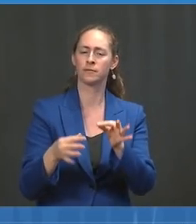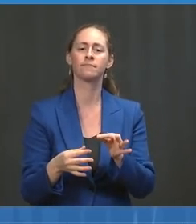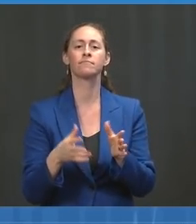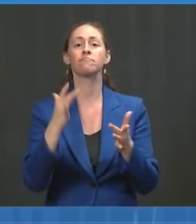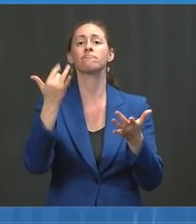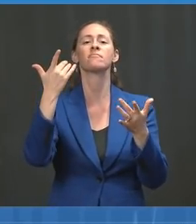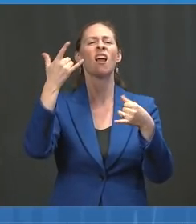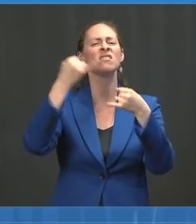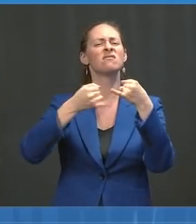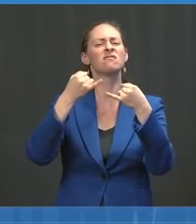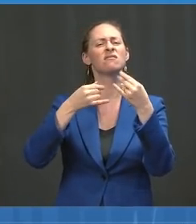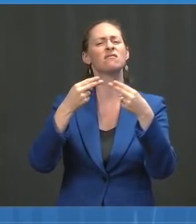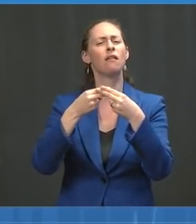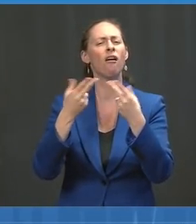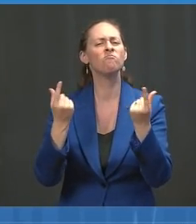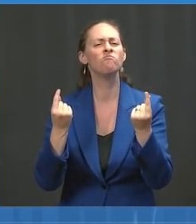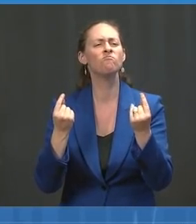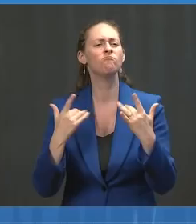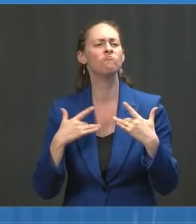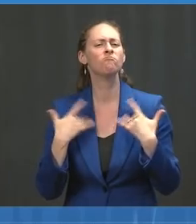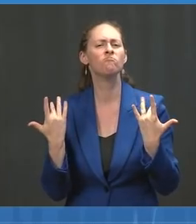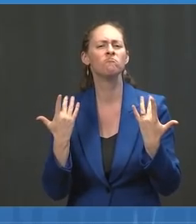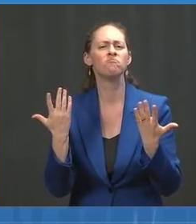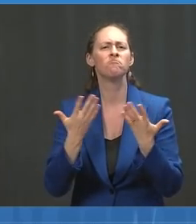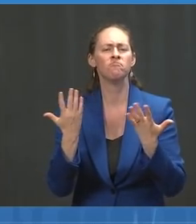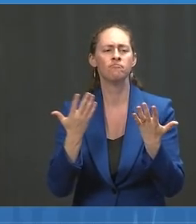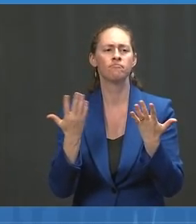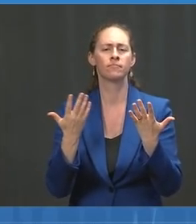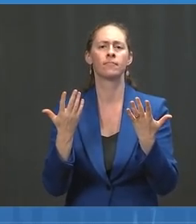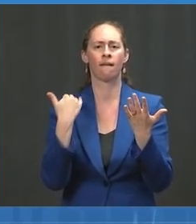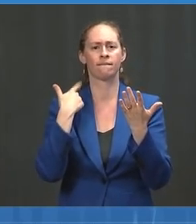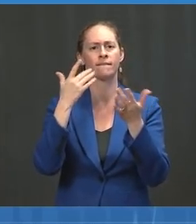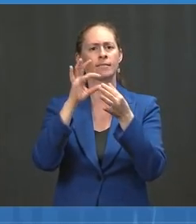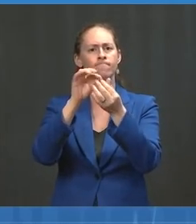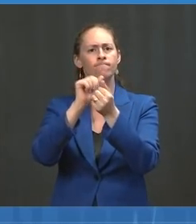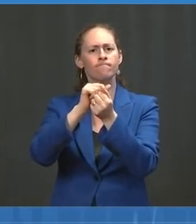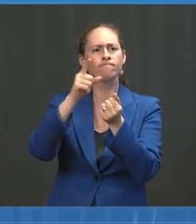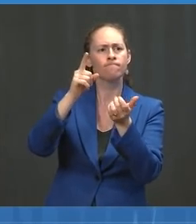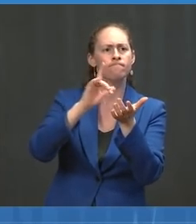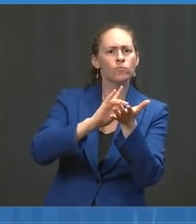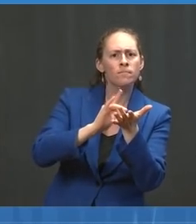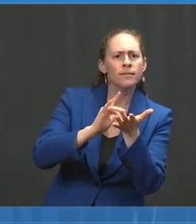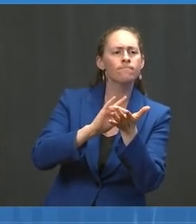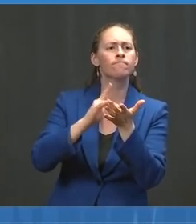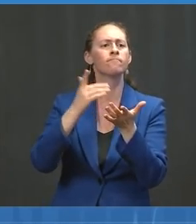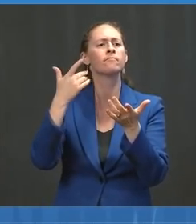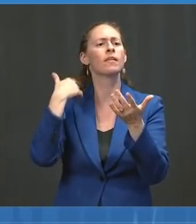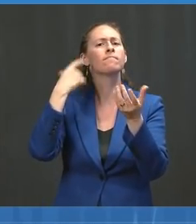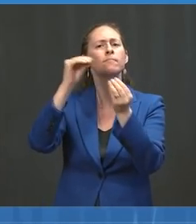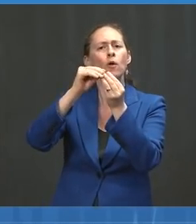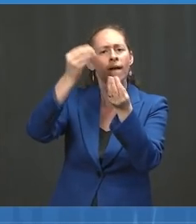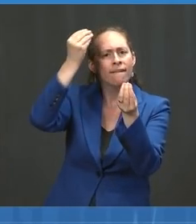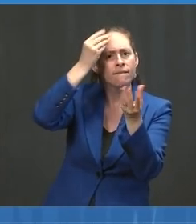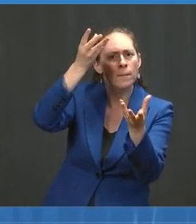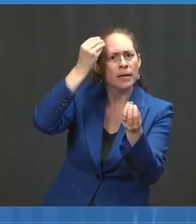the treatment guidelines panel. We can give you all the information, and it's accessible on the website shown here.